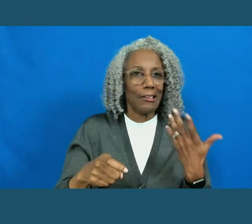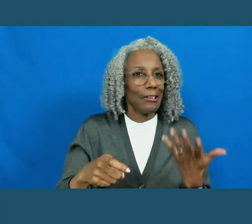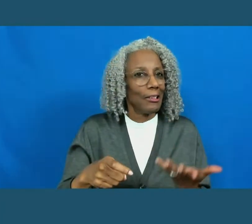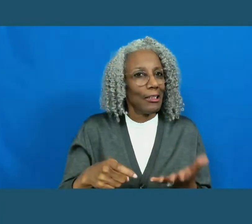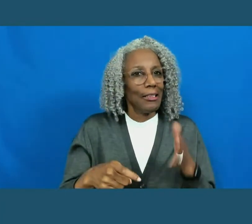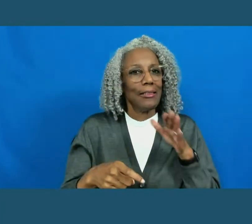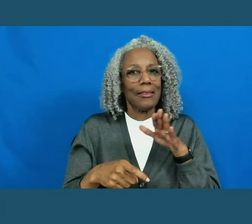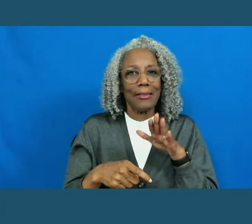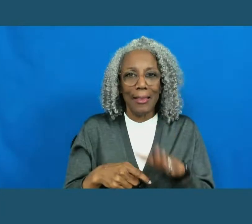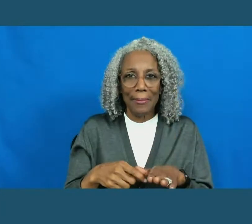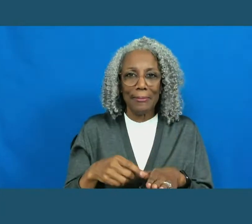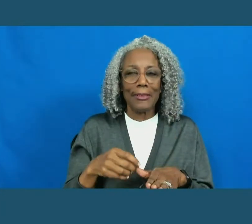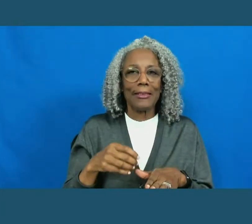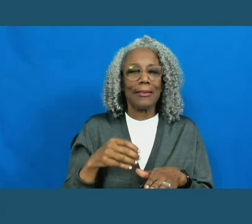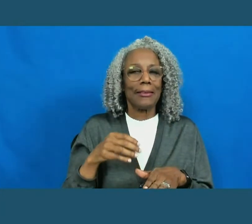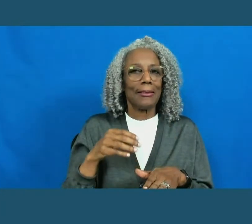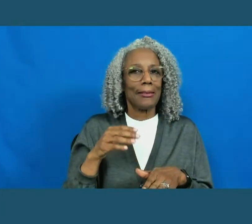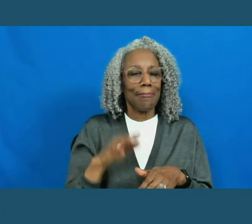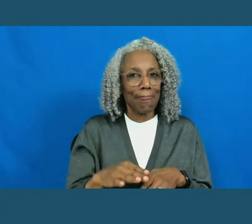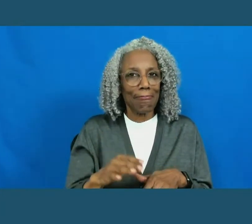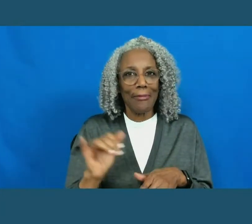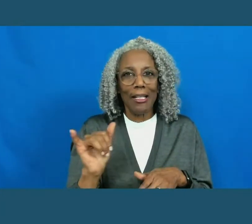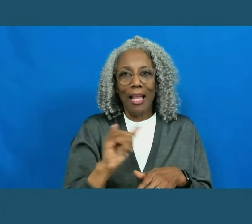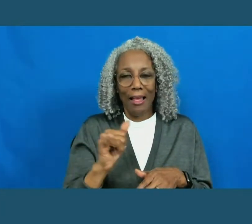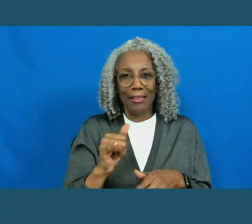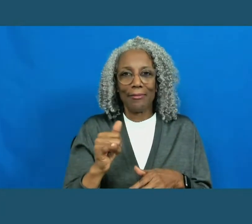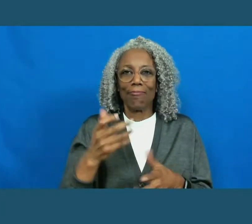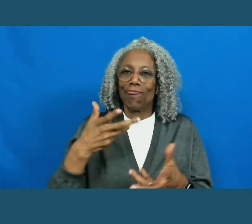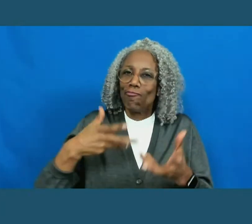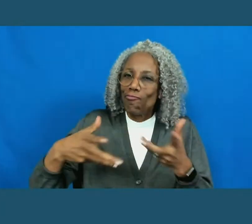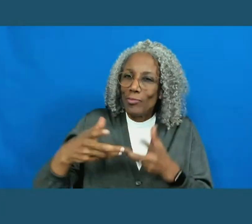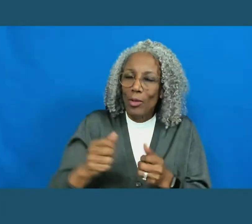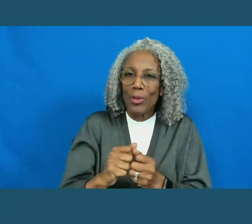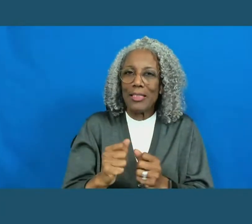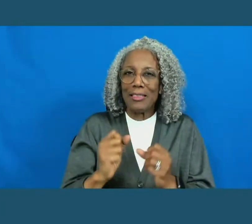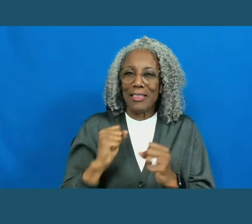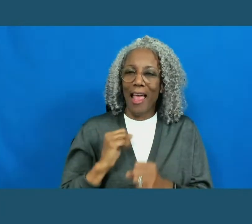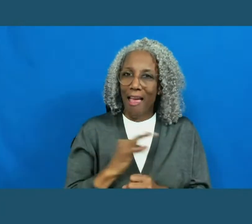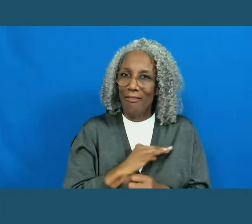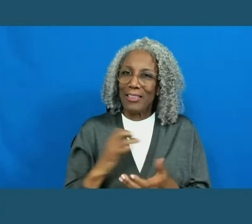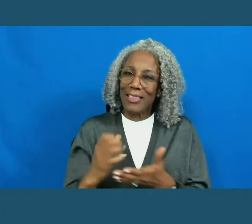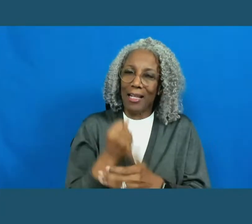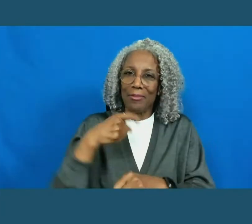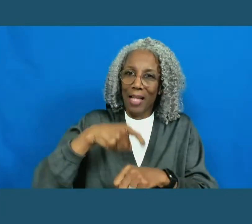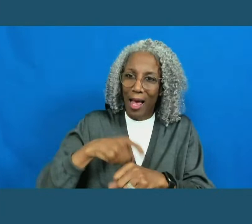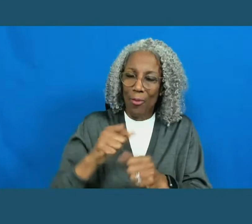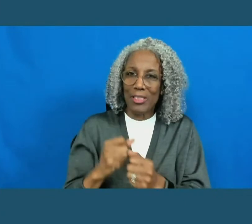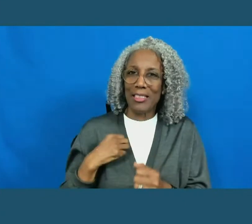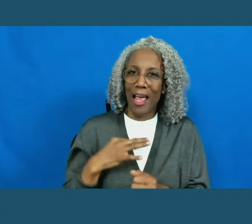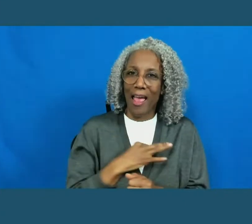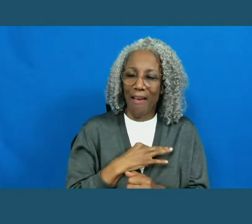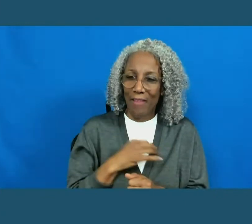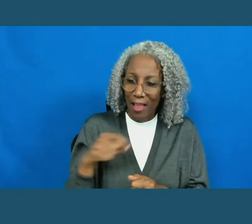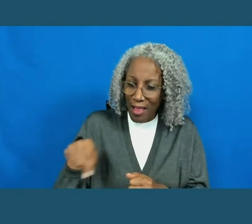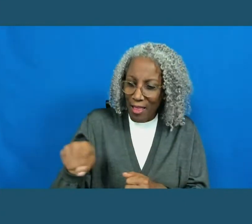to take. Steps like spending the